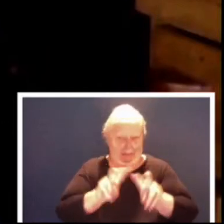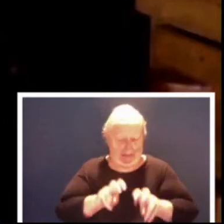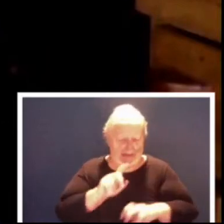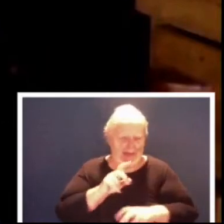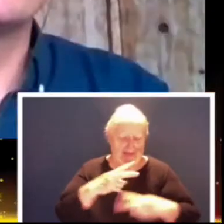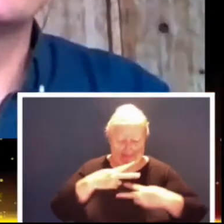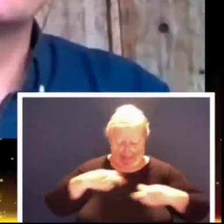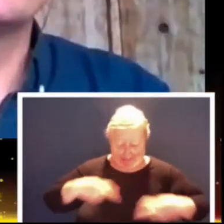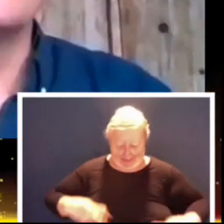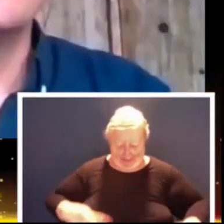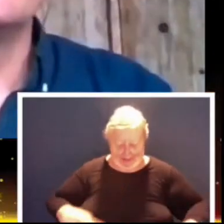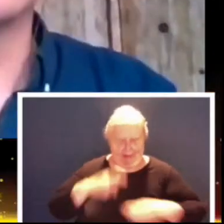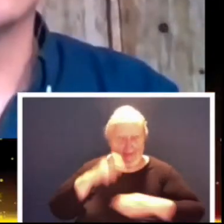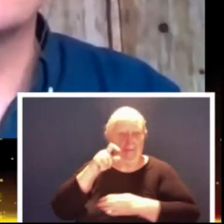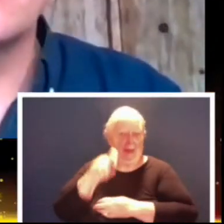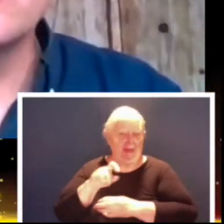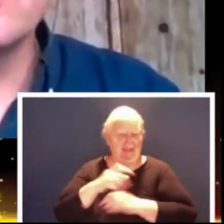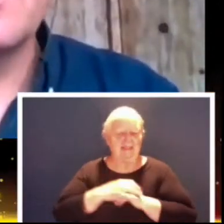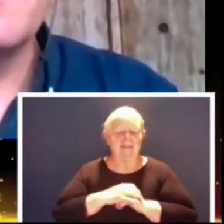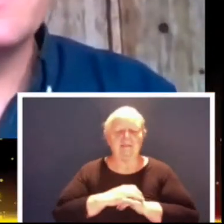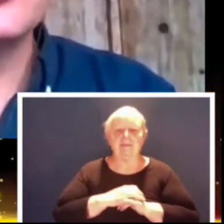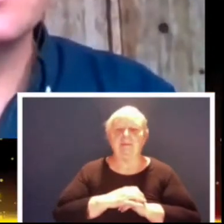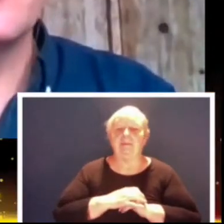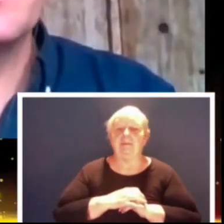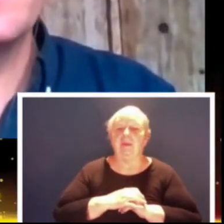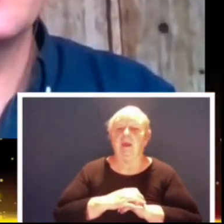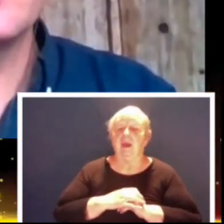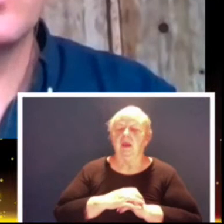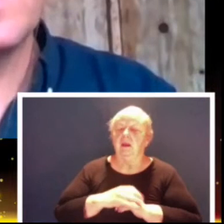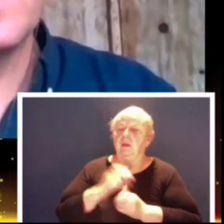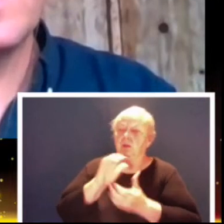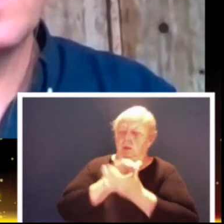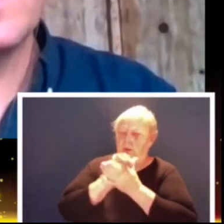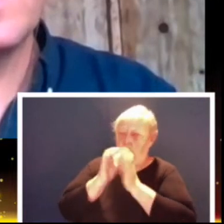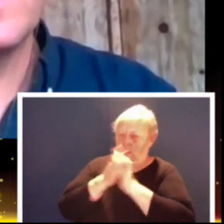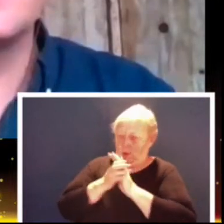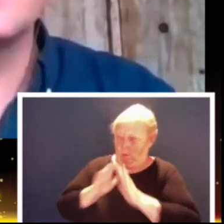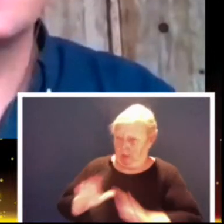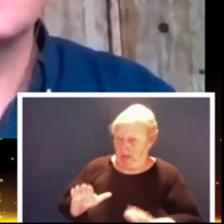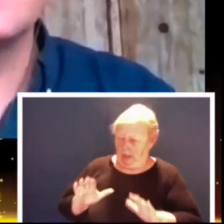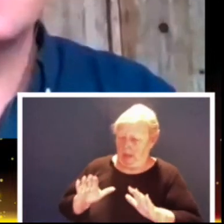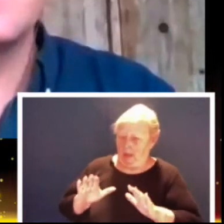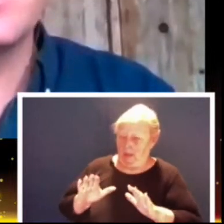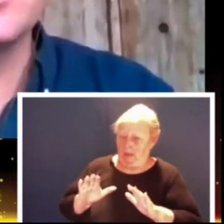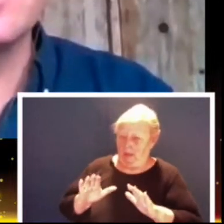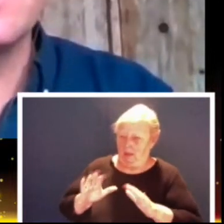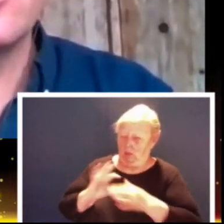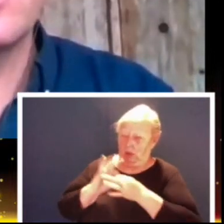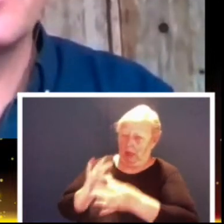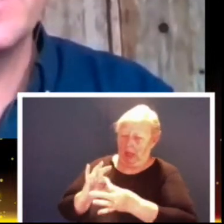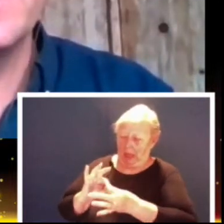Wow, so there's a social dimension of peace as well. Being peace in connection, in harmony.